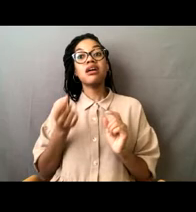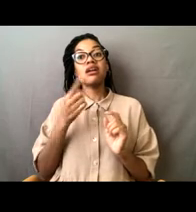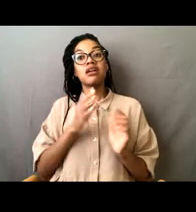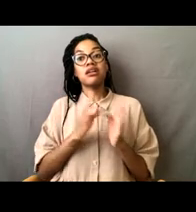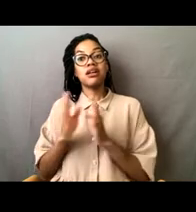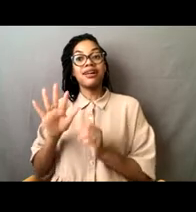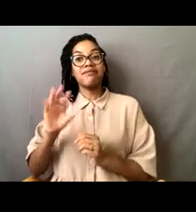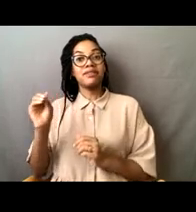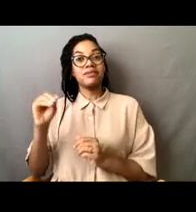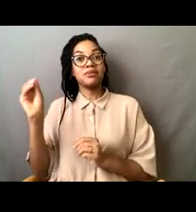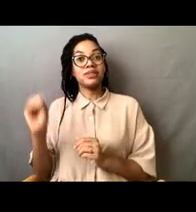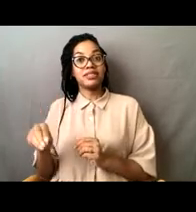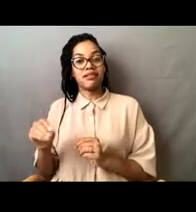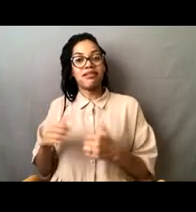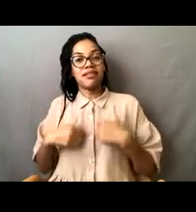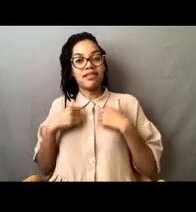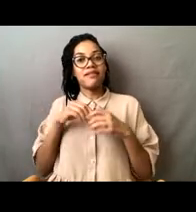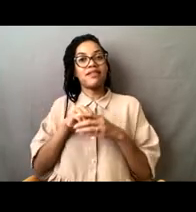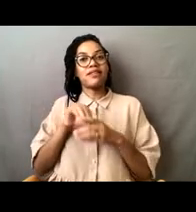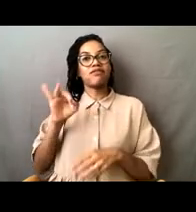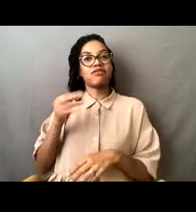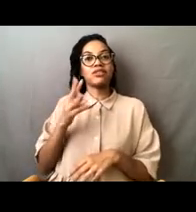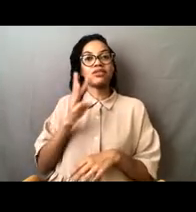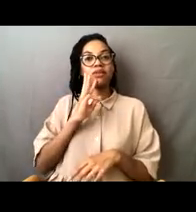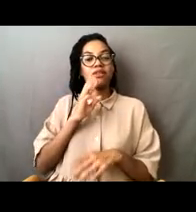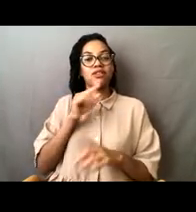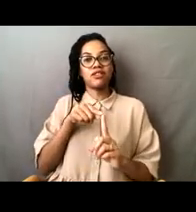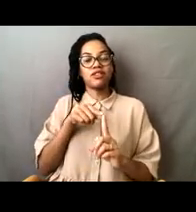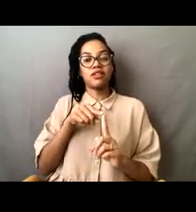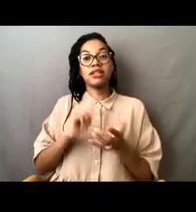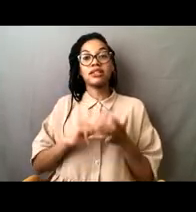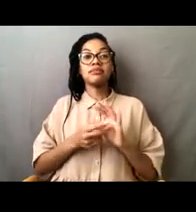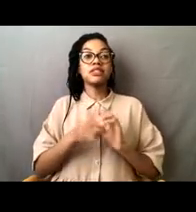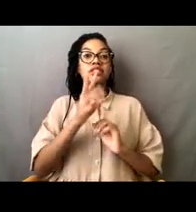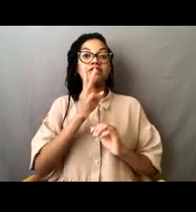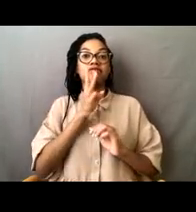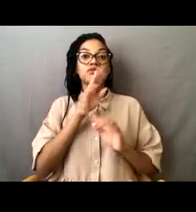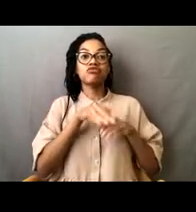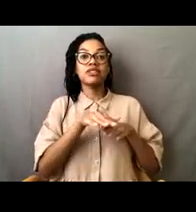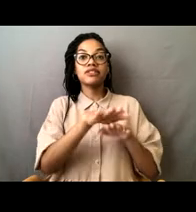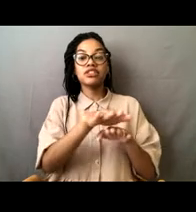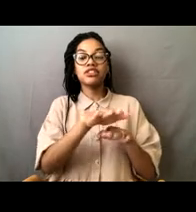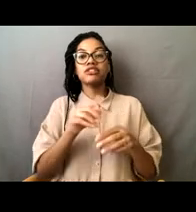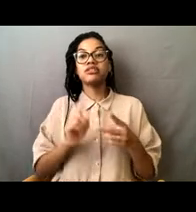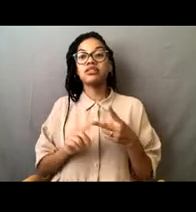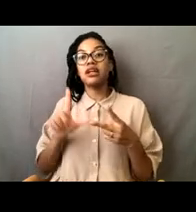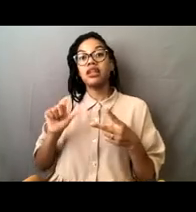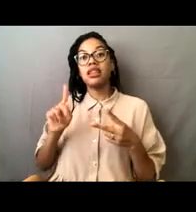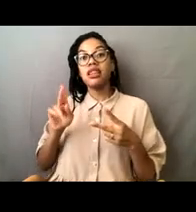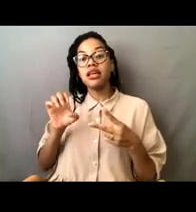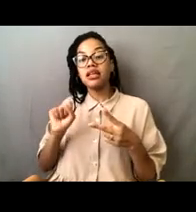live in those freshwater bodies of water. So that means rivers, lakes, ponds and wetlands. And so Lake Champlain just falls